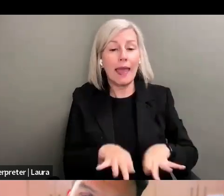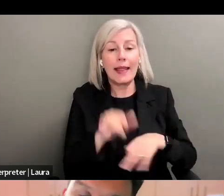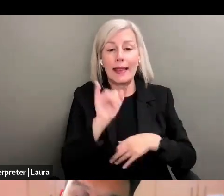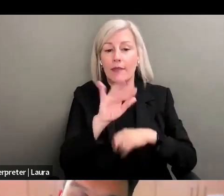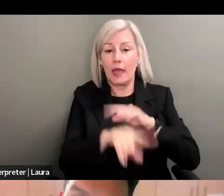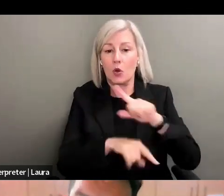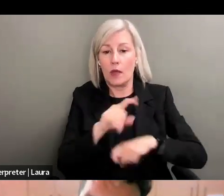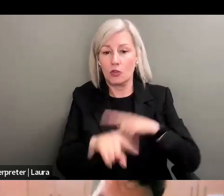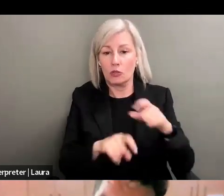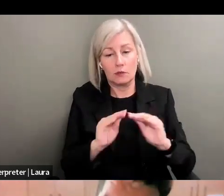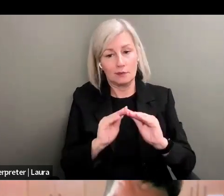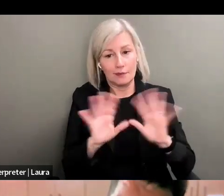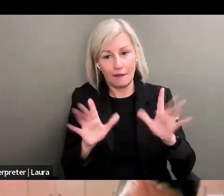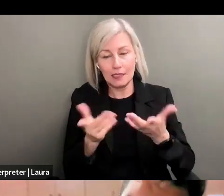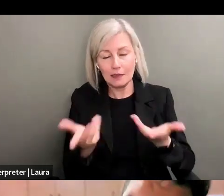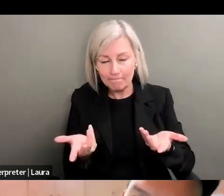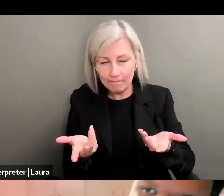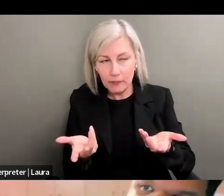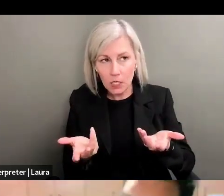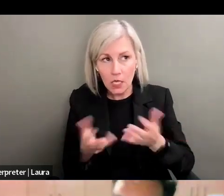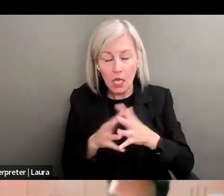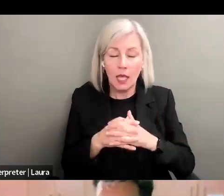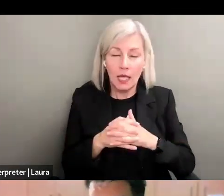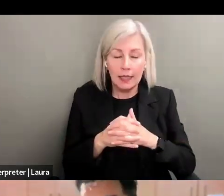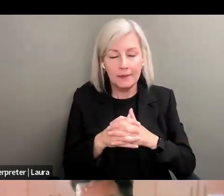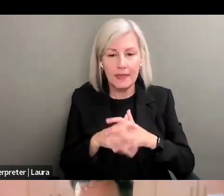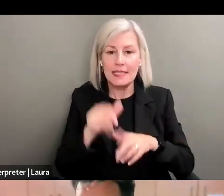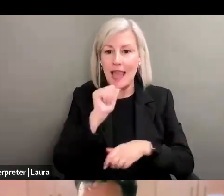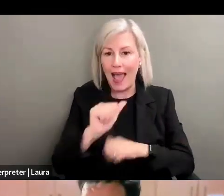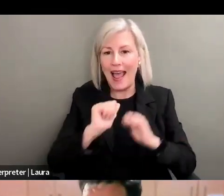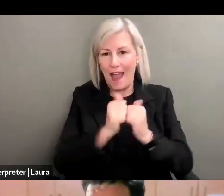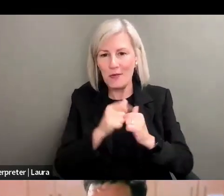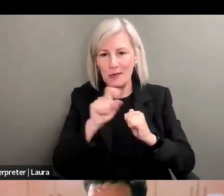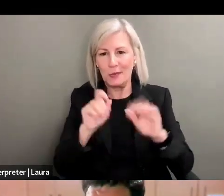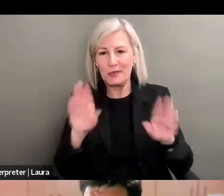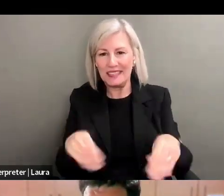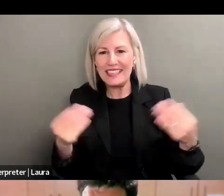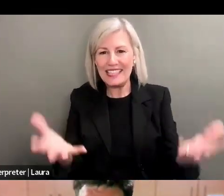though obviously that is not how we're supposed to use validated measures,